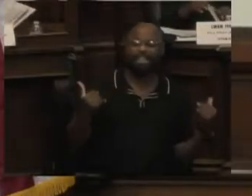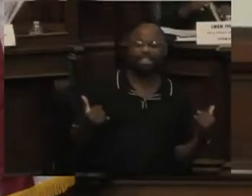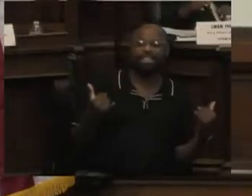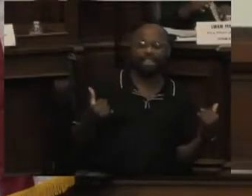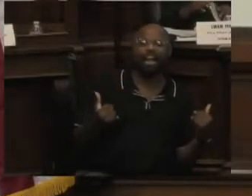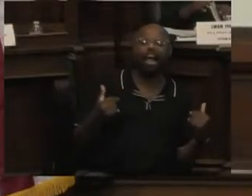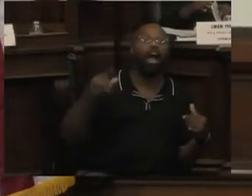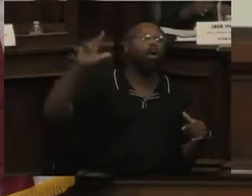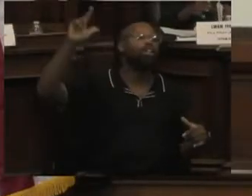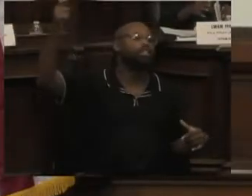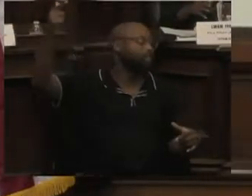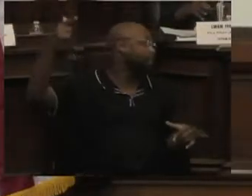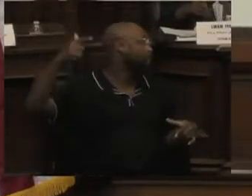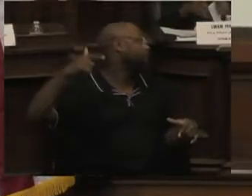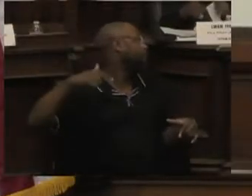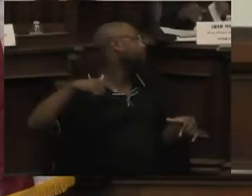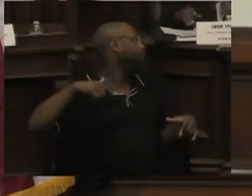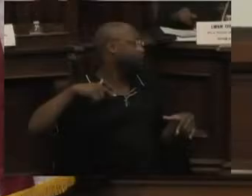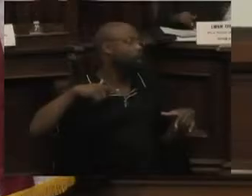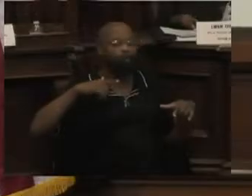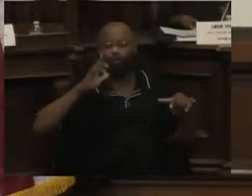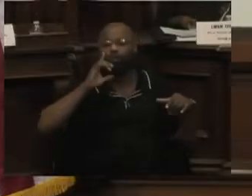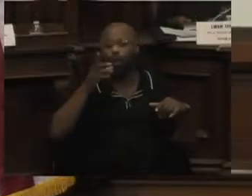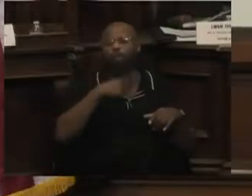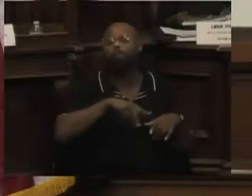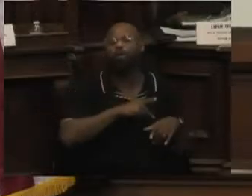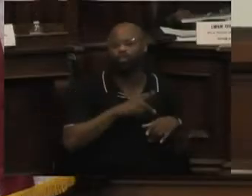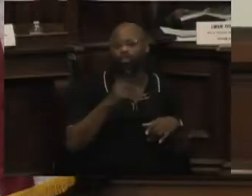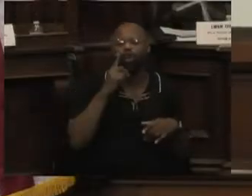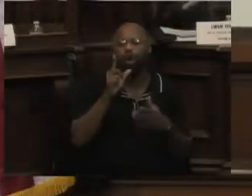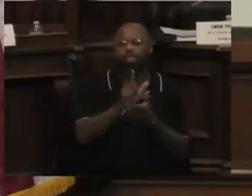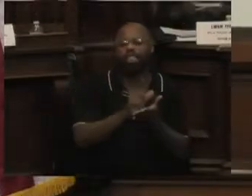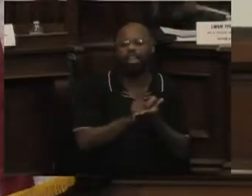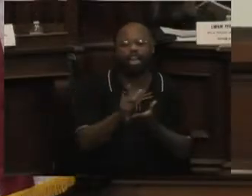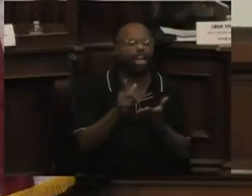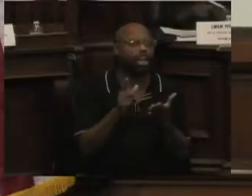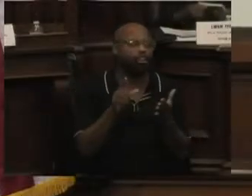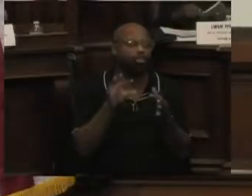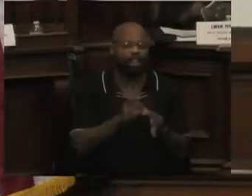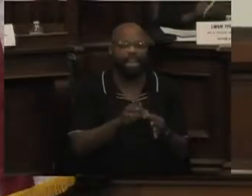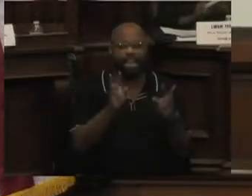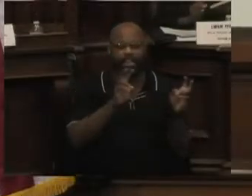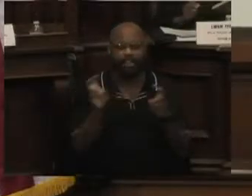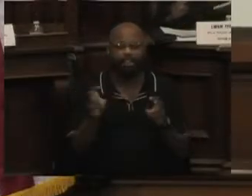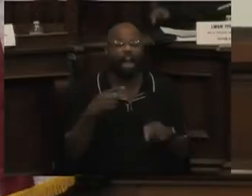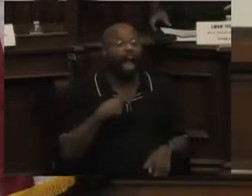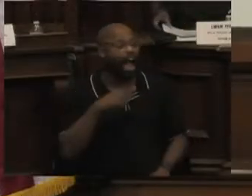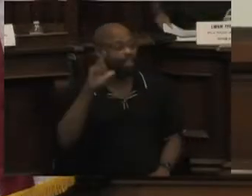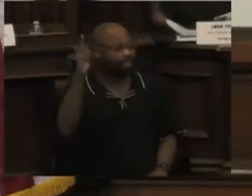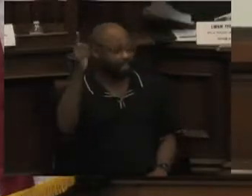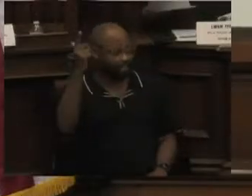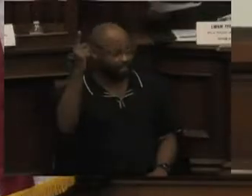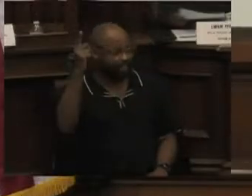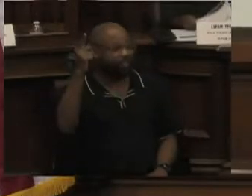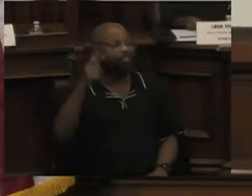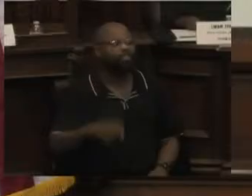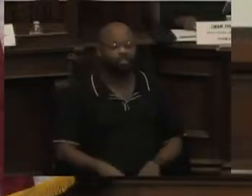some personal matters and litigation matters. Okay. We'll be moving into executive